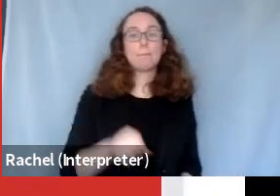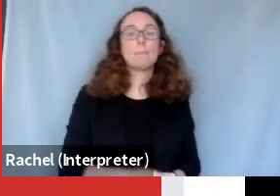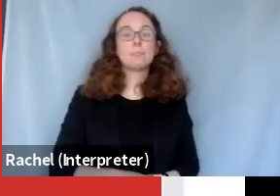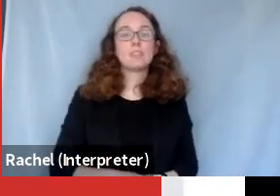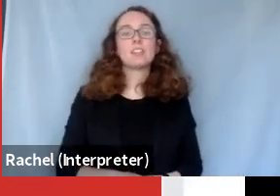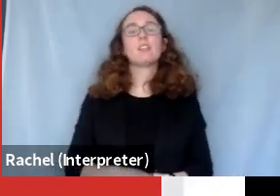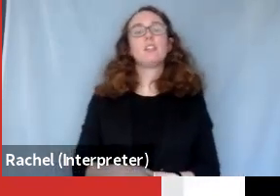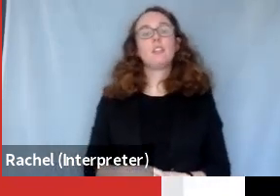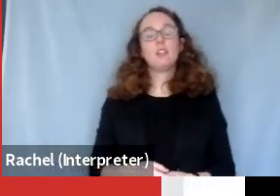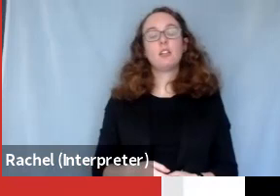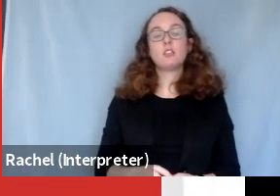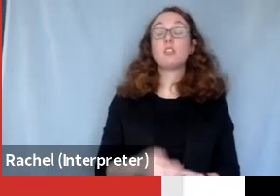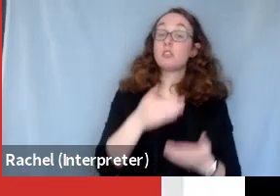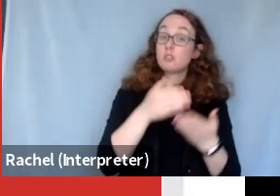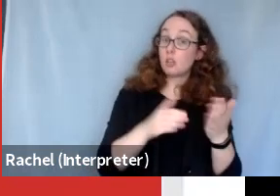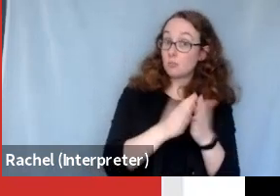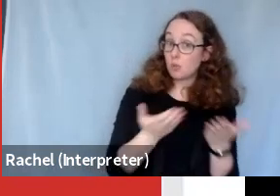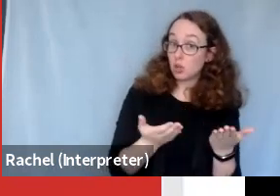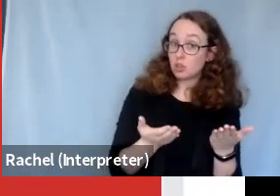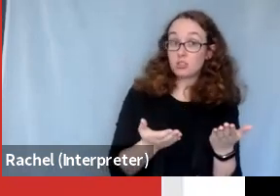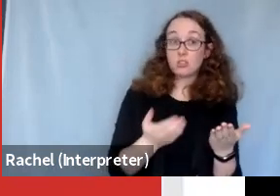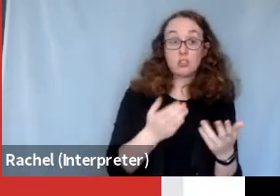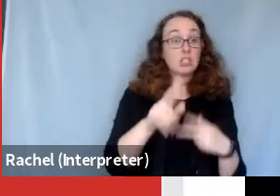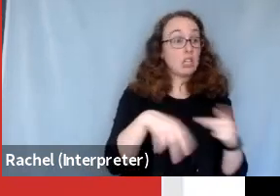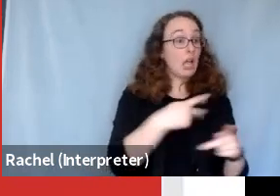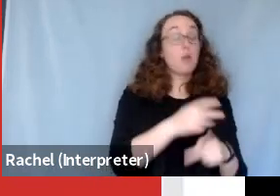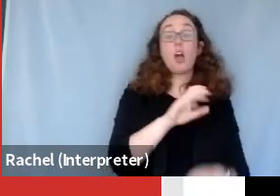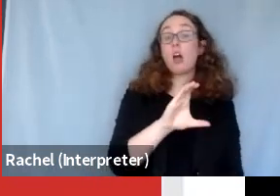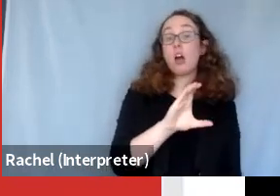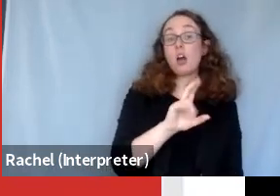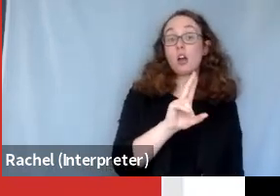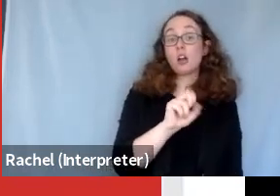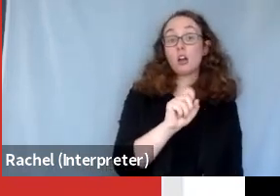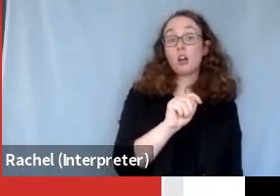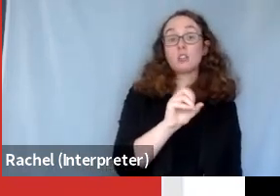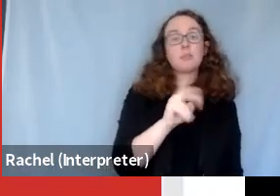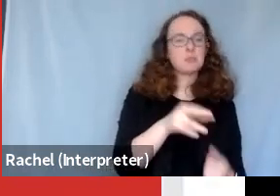there's custom books that most commonly are lab manuals and we'll